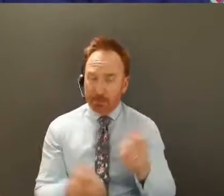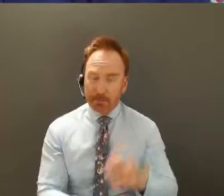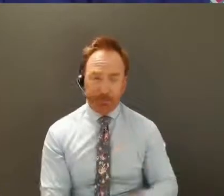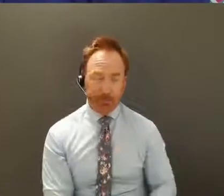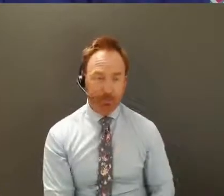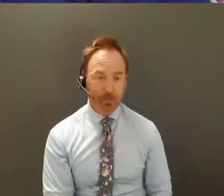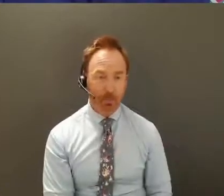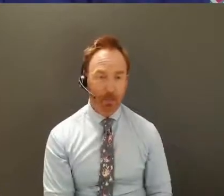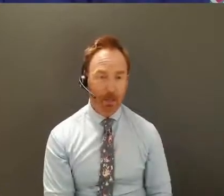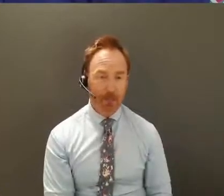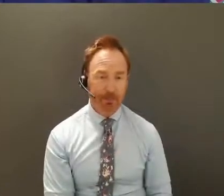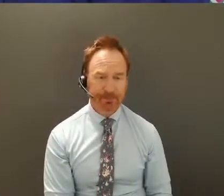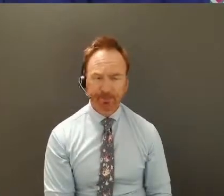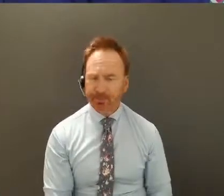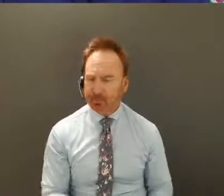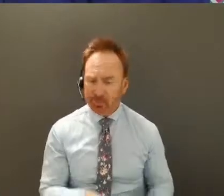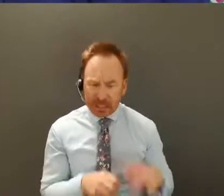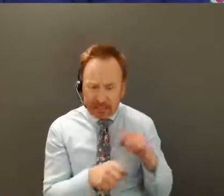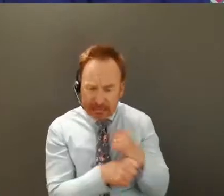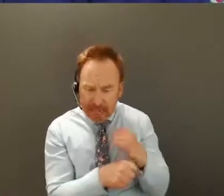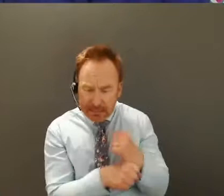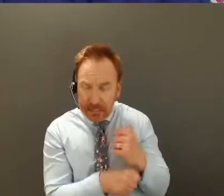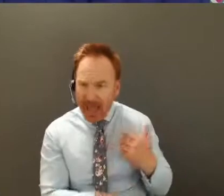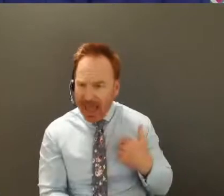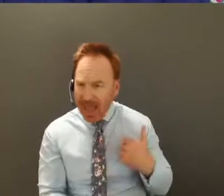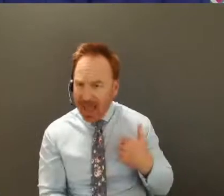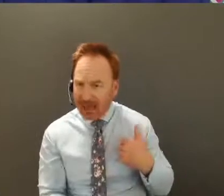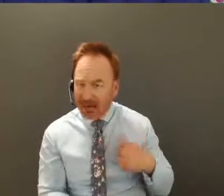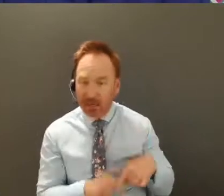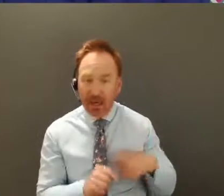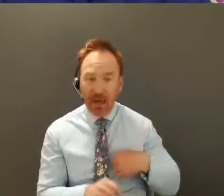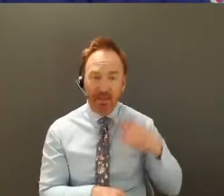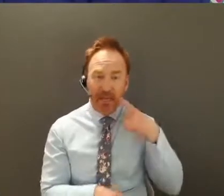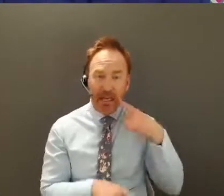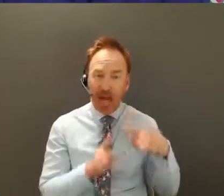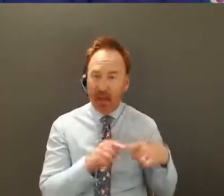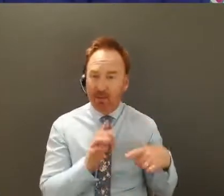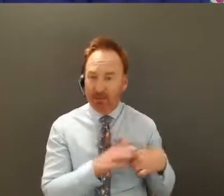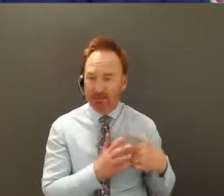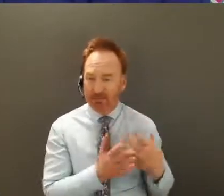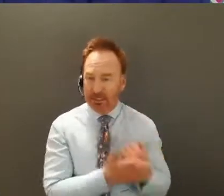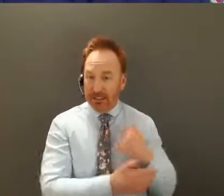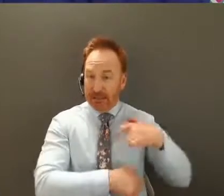Do you have numbers on how many of these were first doses and